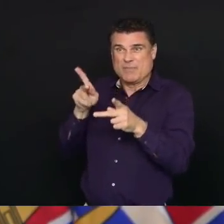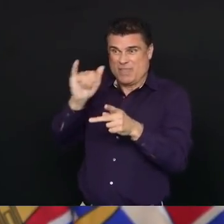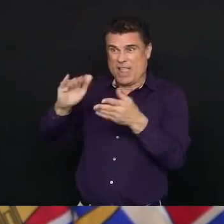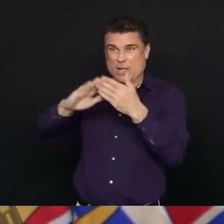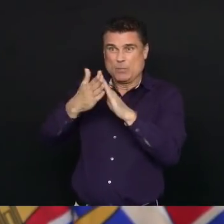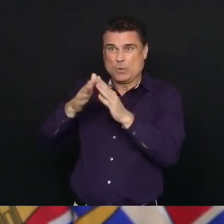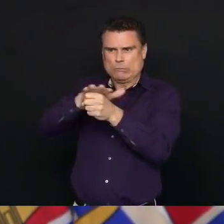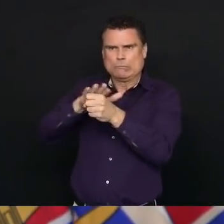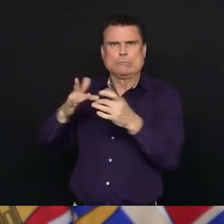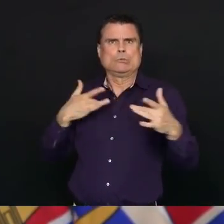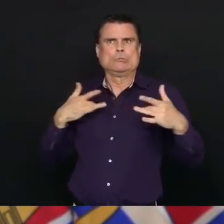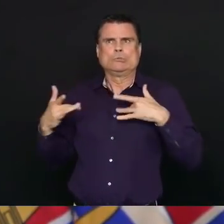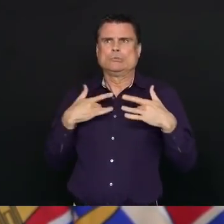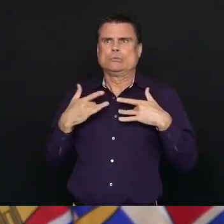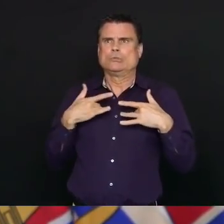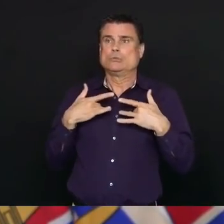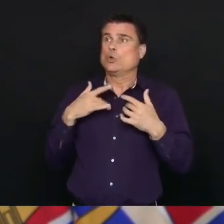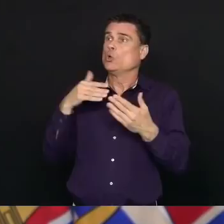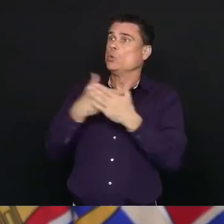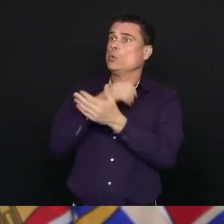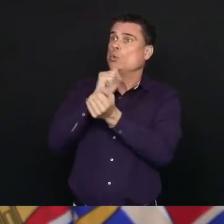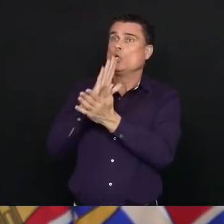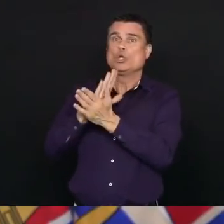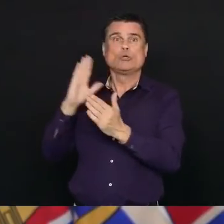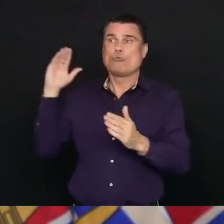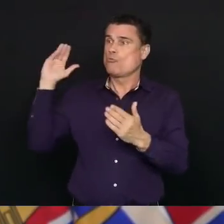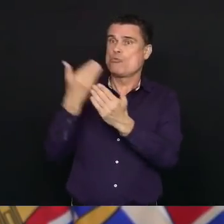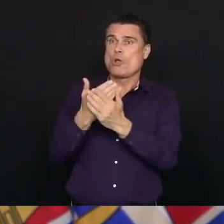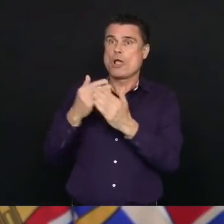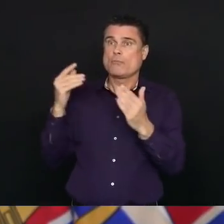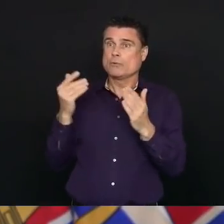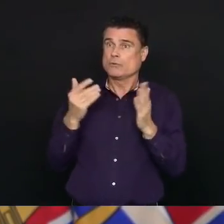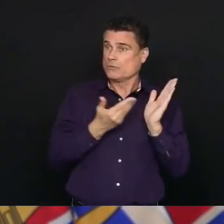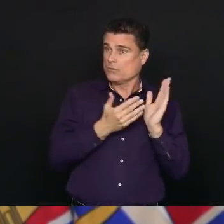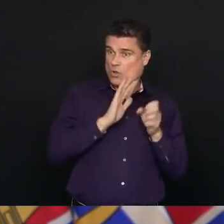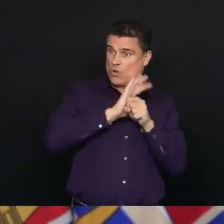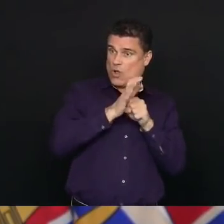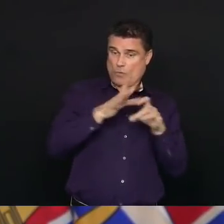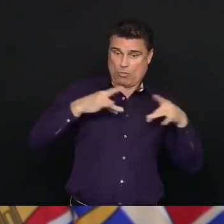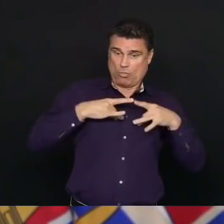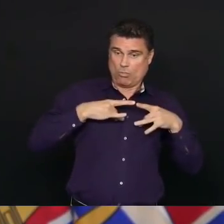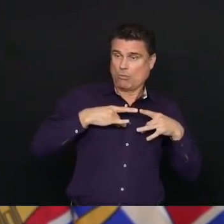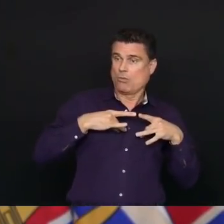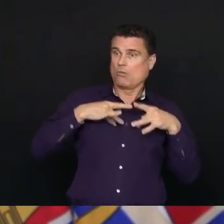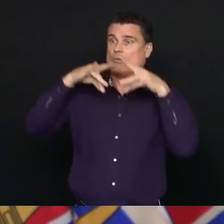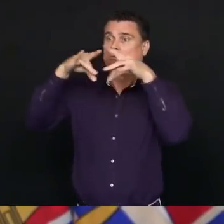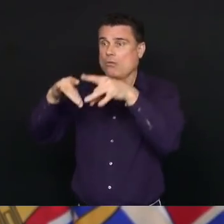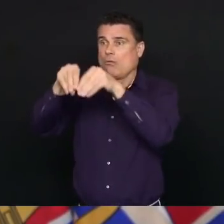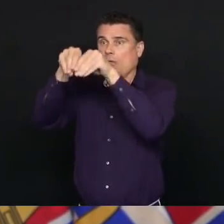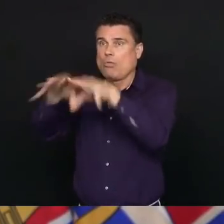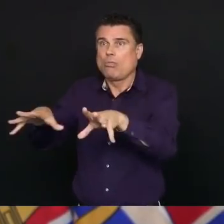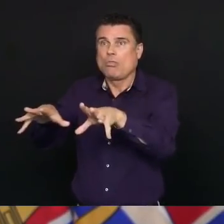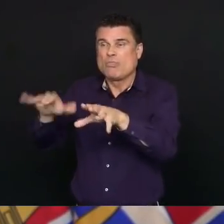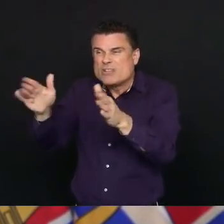community. For worksites that are adjacent to two or in small communities.